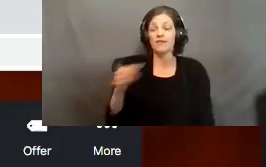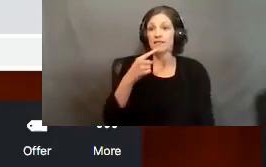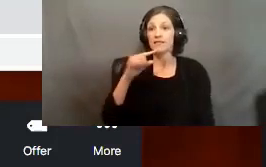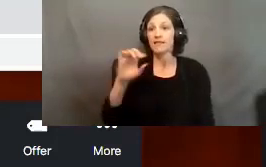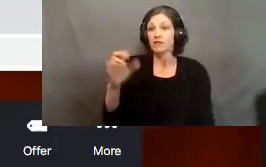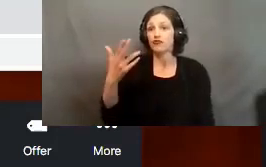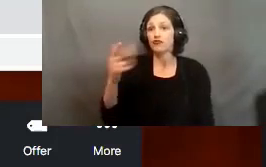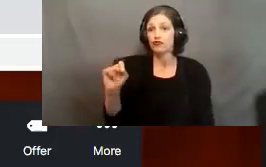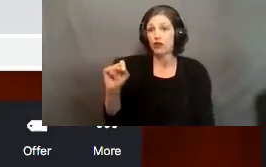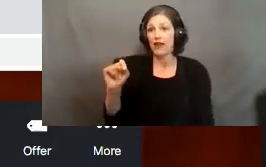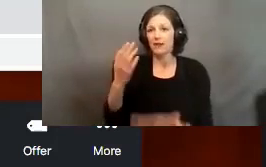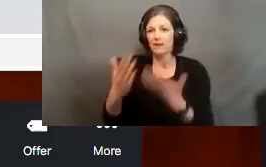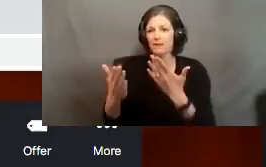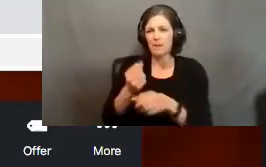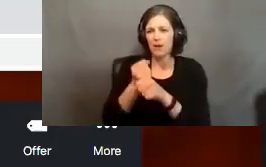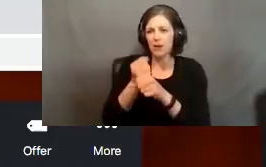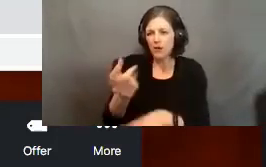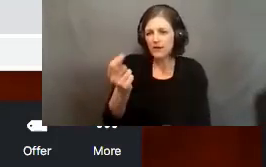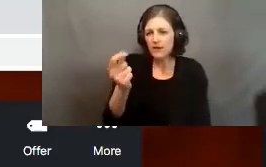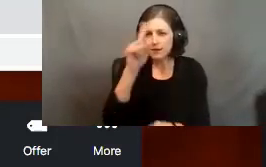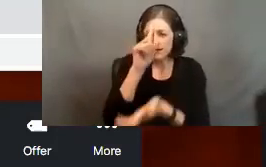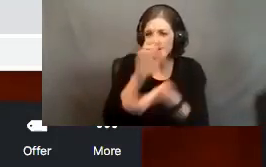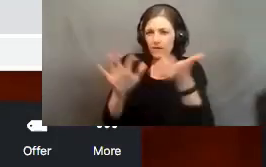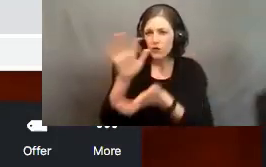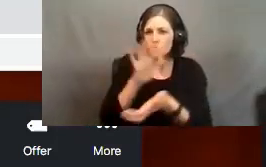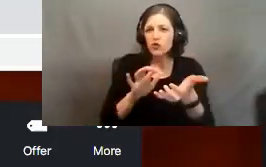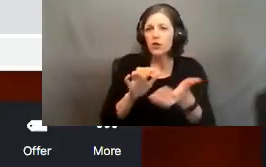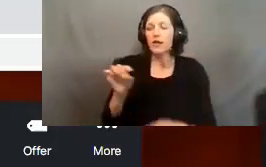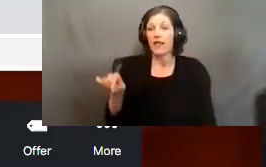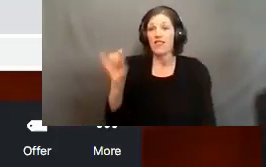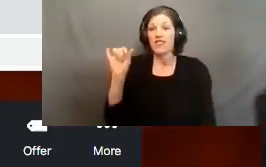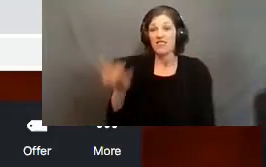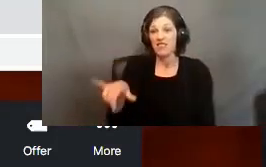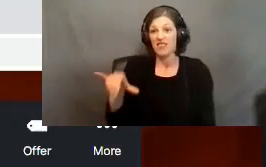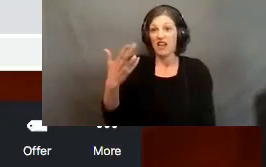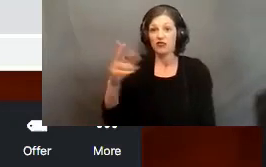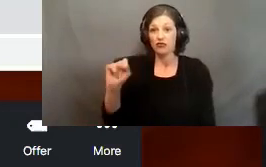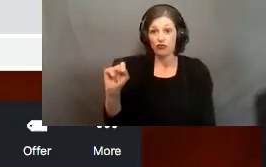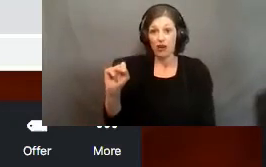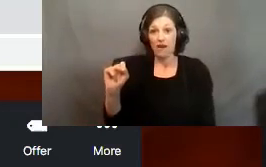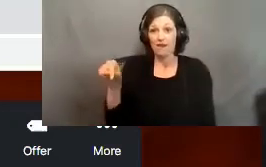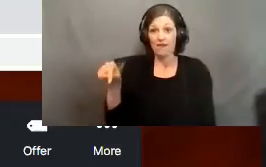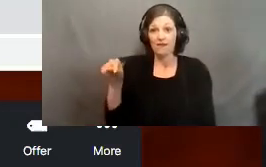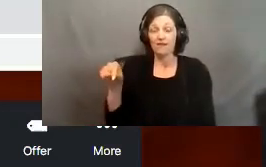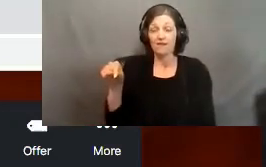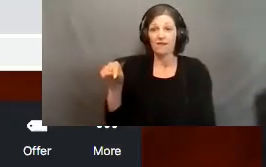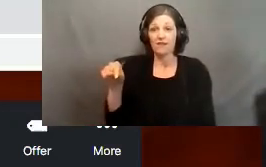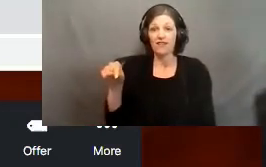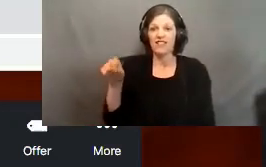causing a little bit of confusion. This chance 12:40:19 is going to be in every single room in